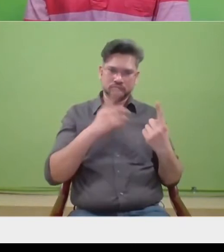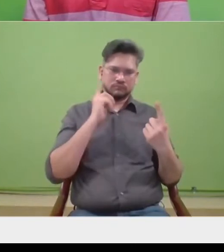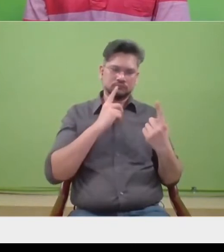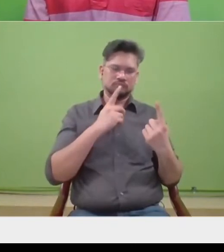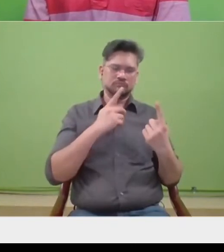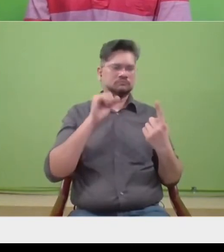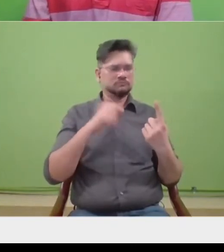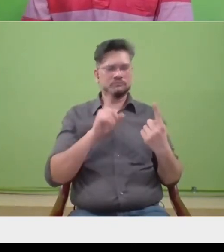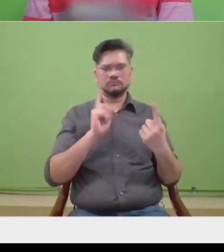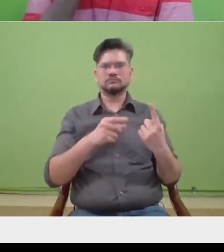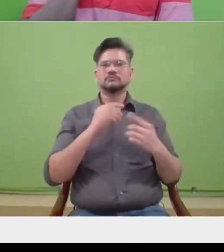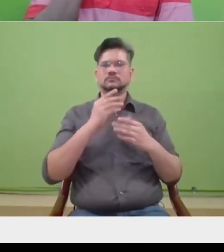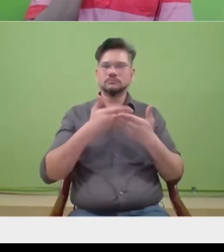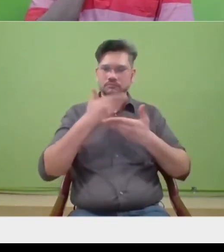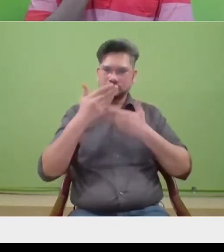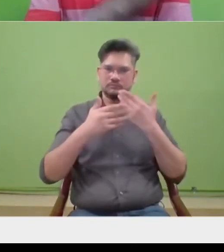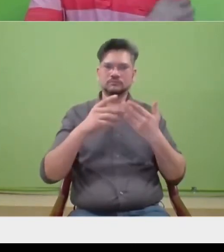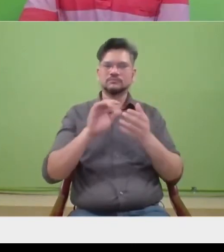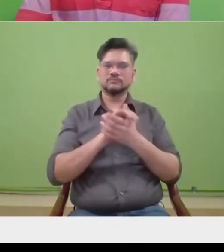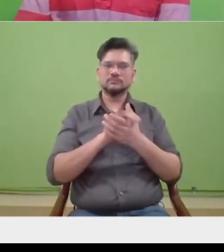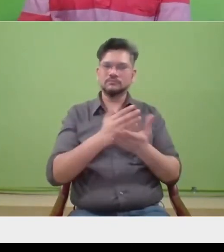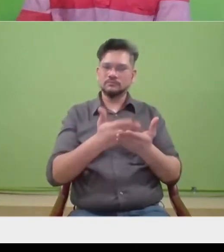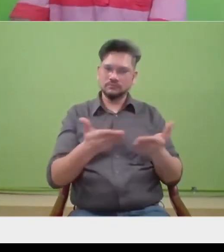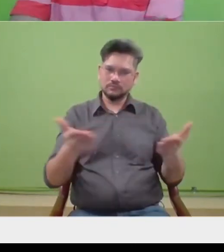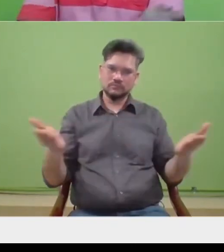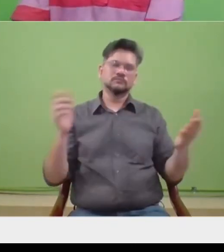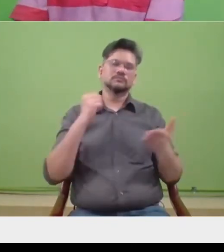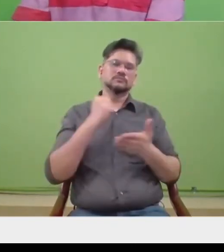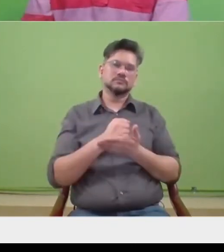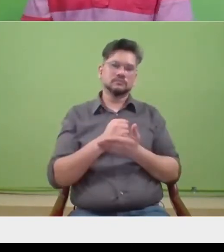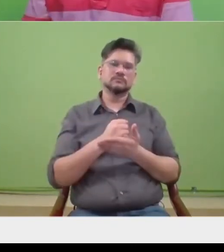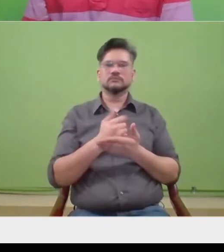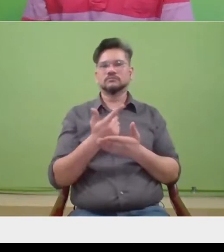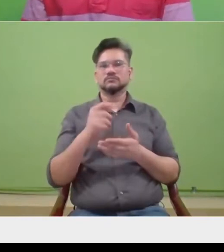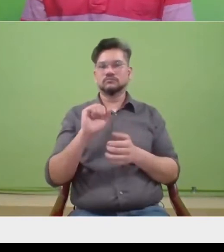so where the peers are actually you know learning it as another language induces